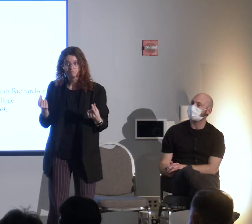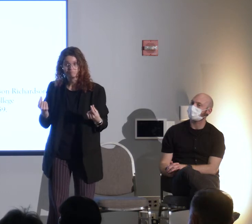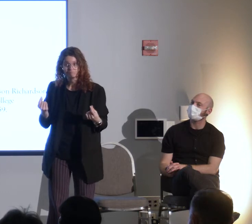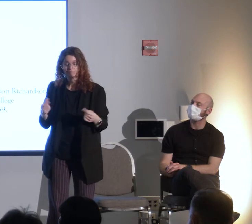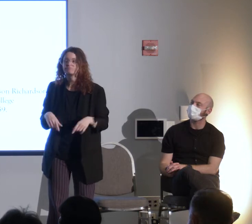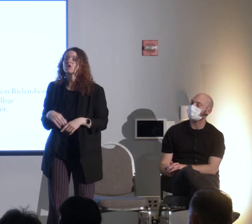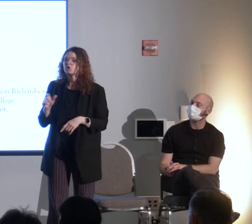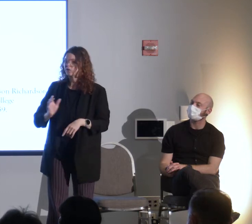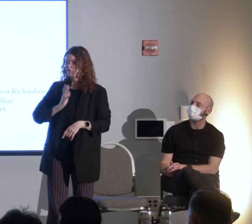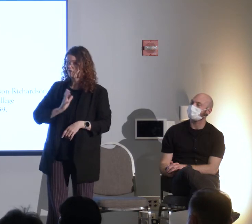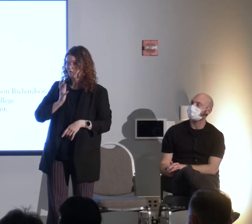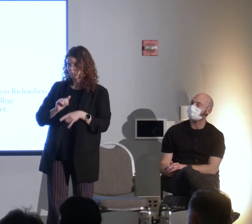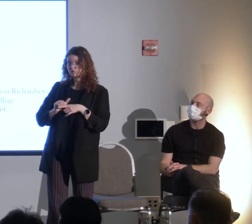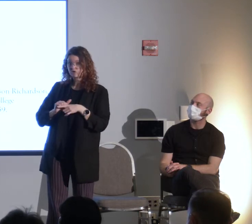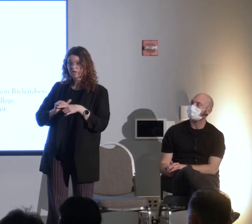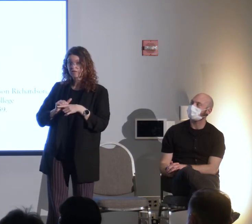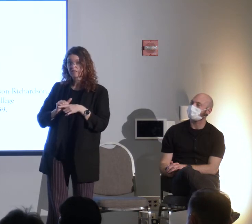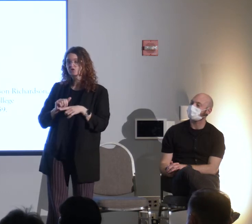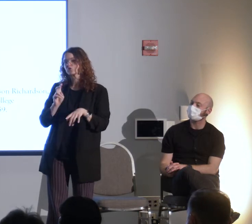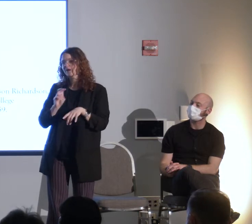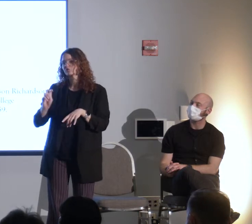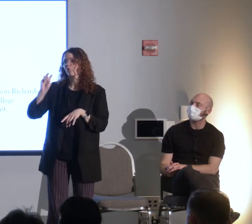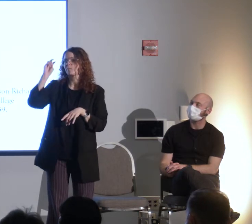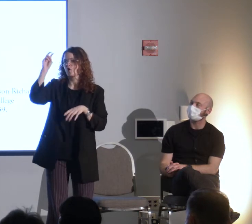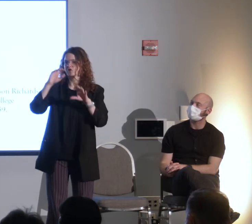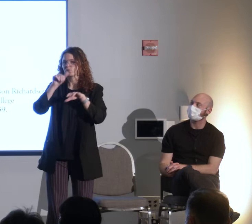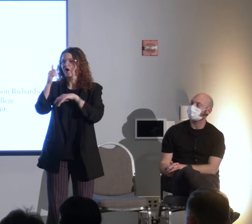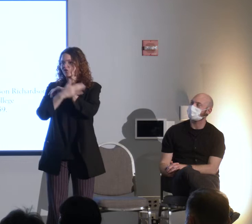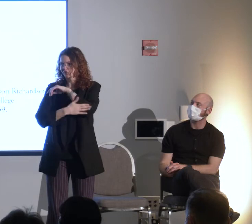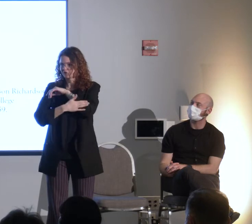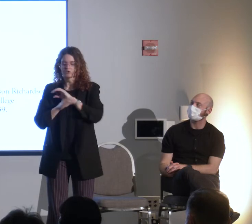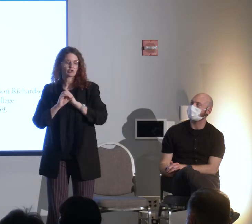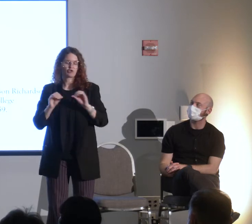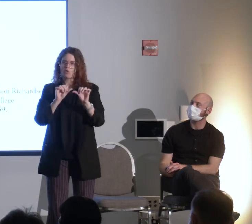formal training as an architect, you had to go abroad. There were no architecture schools in the United States at that point.